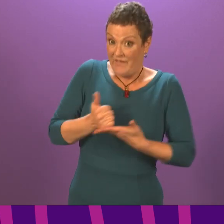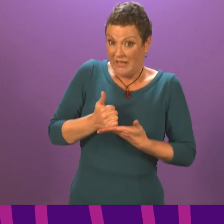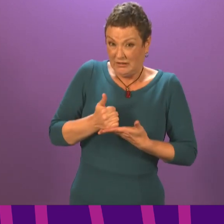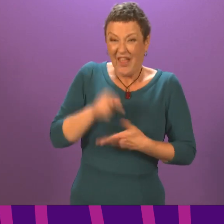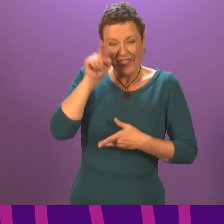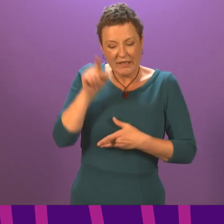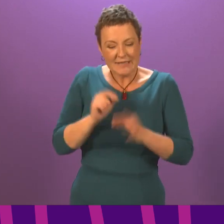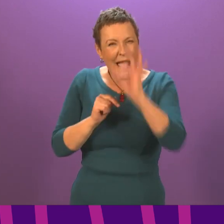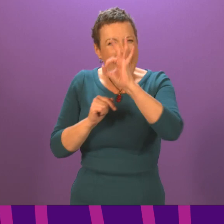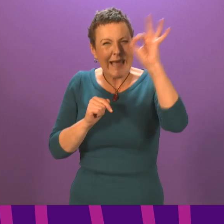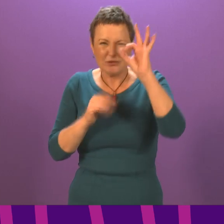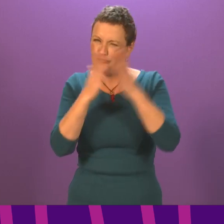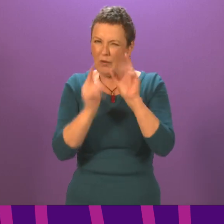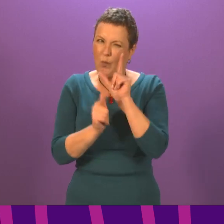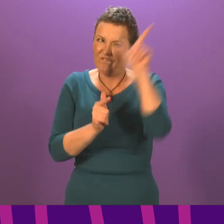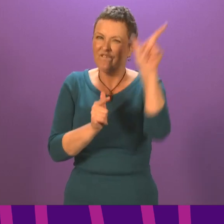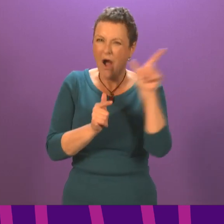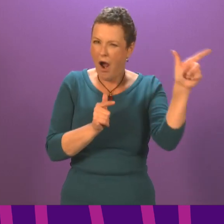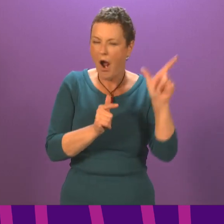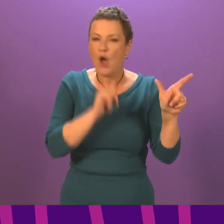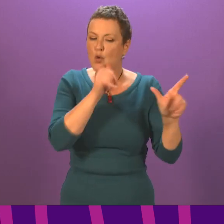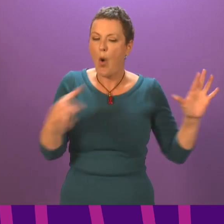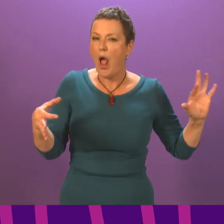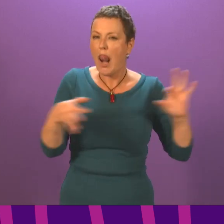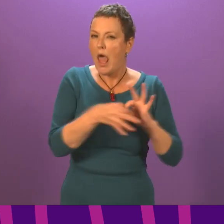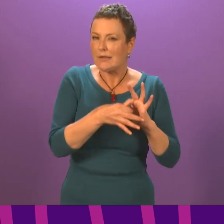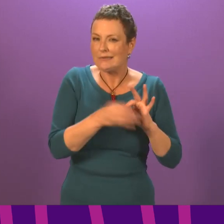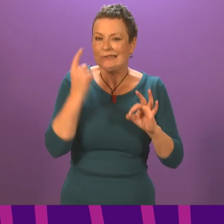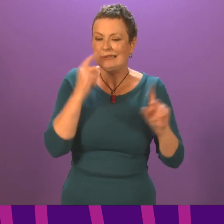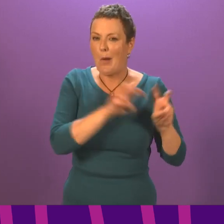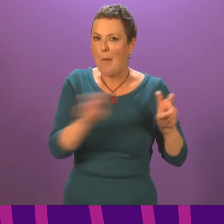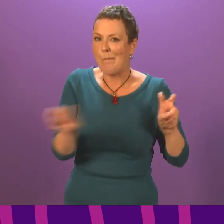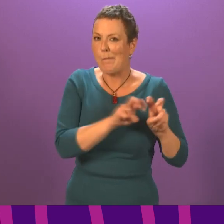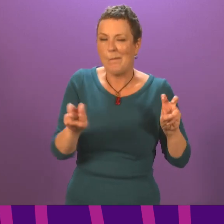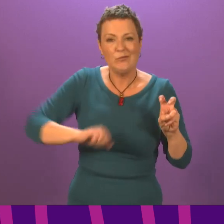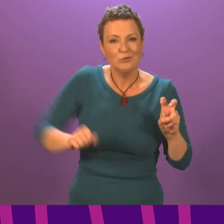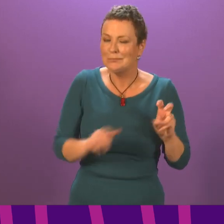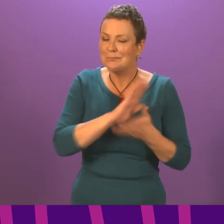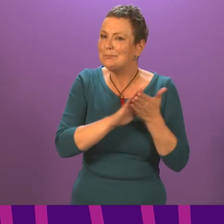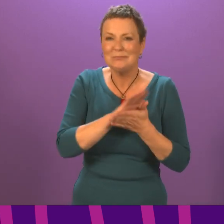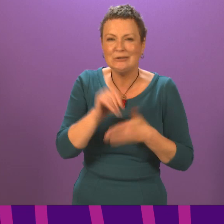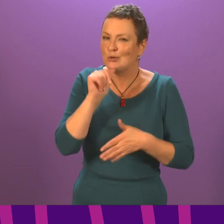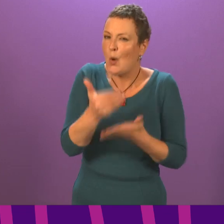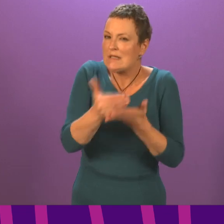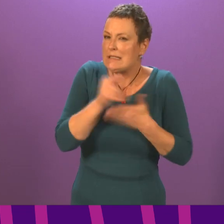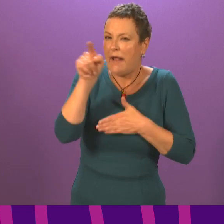away and do not have the same links to the mainland—that would not be a safe thing to do right now.